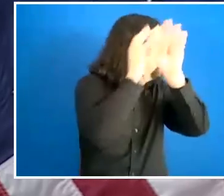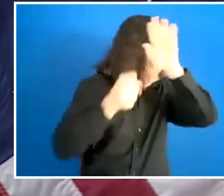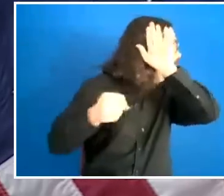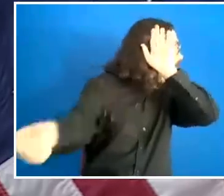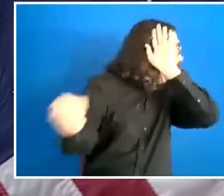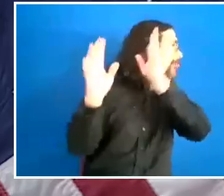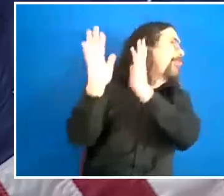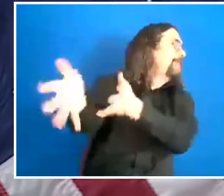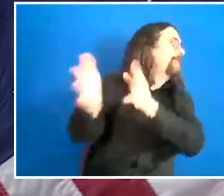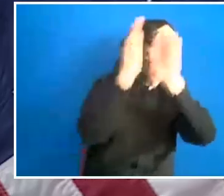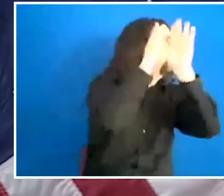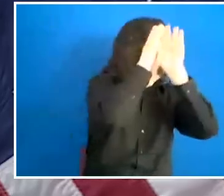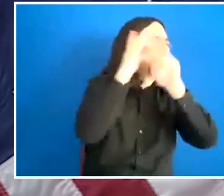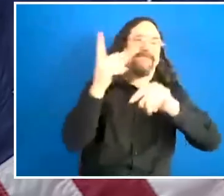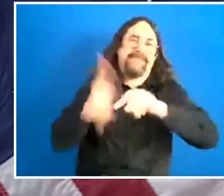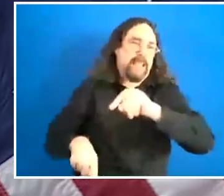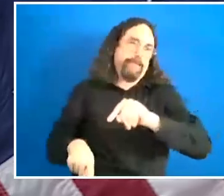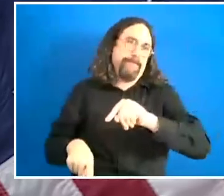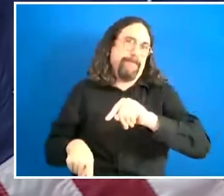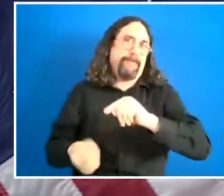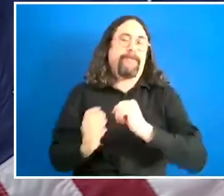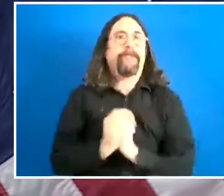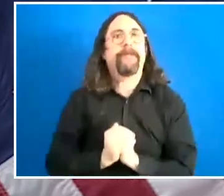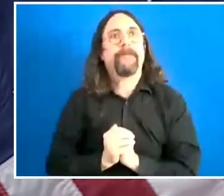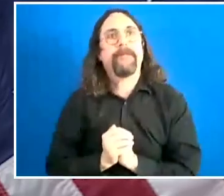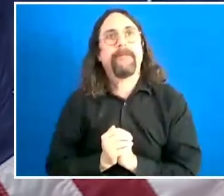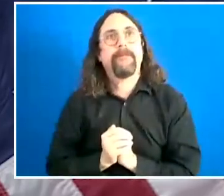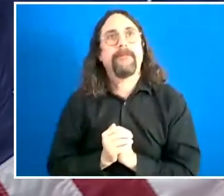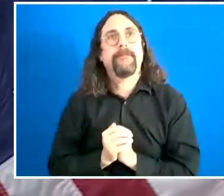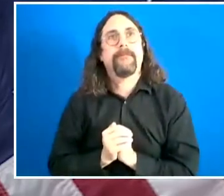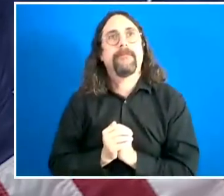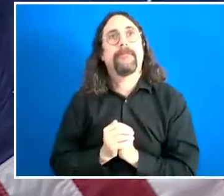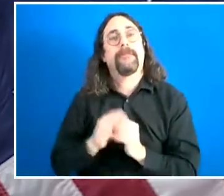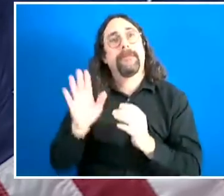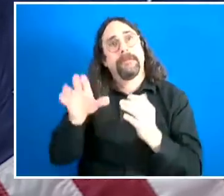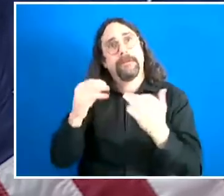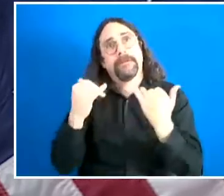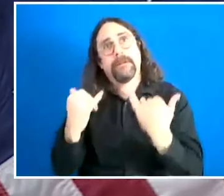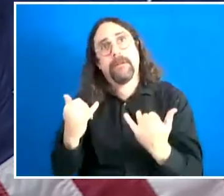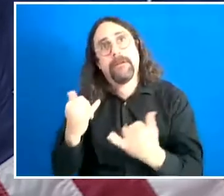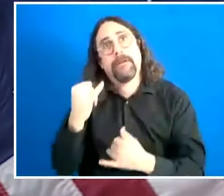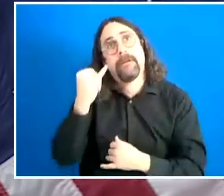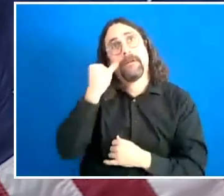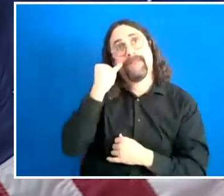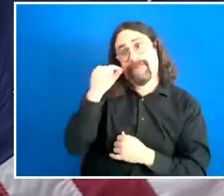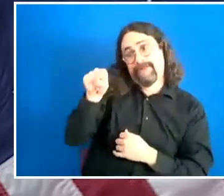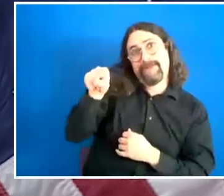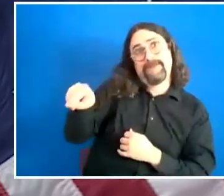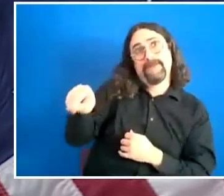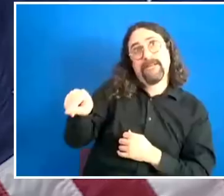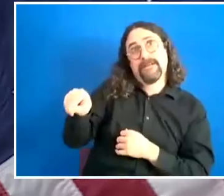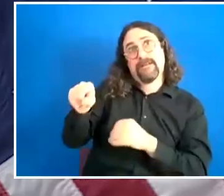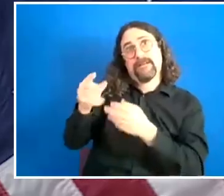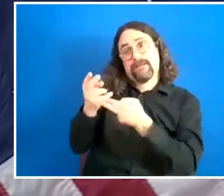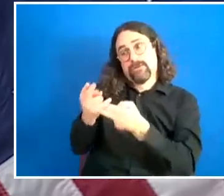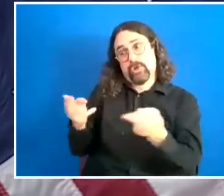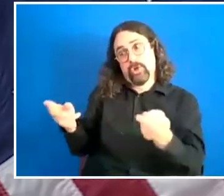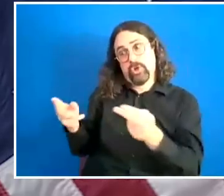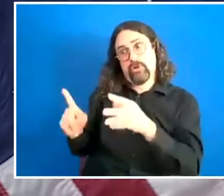WE TALKED ABOUT OF 6,000 PEOPLE WHO -- 6,000 HOMELESS FOLKS IN